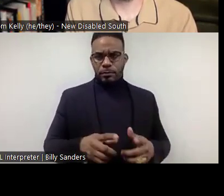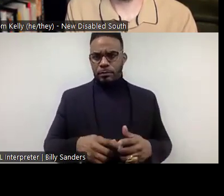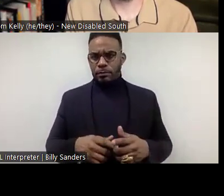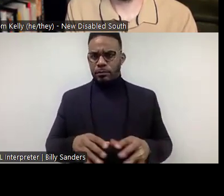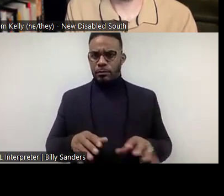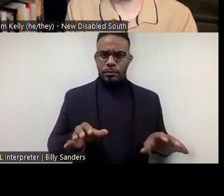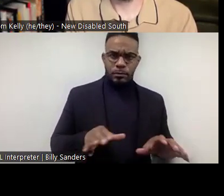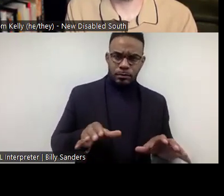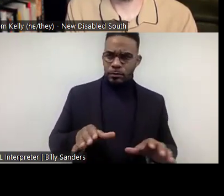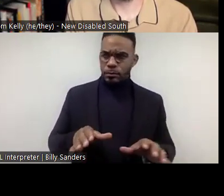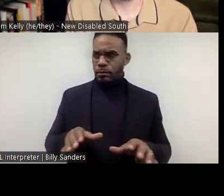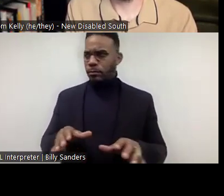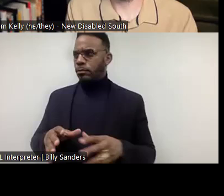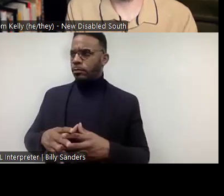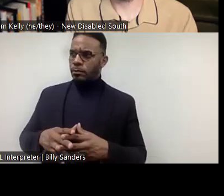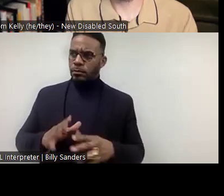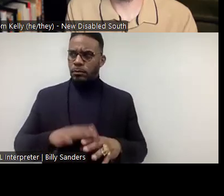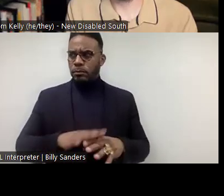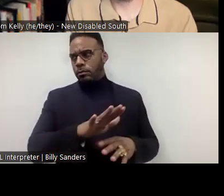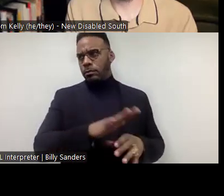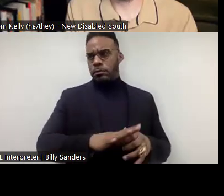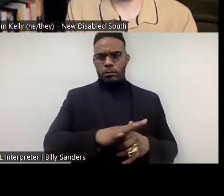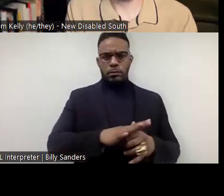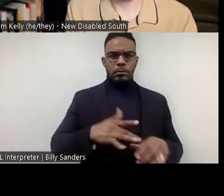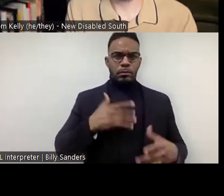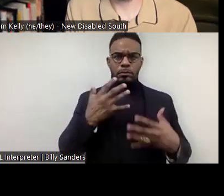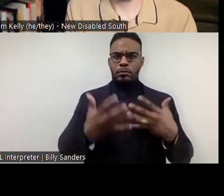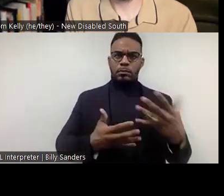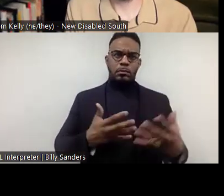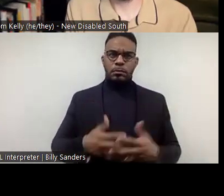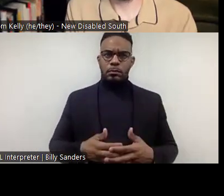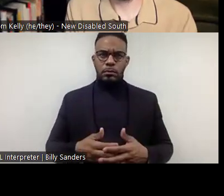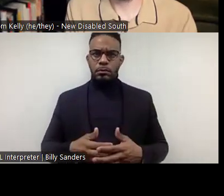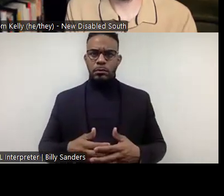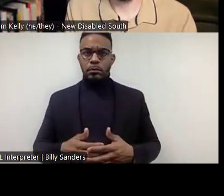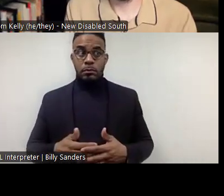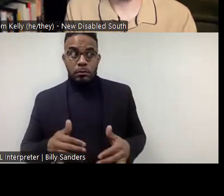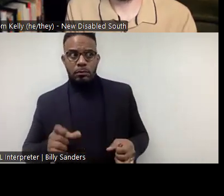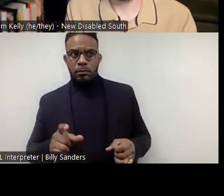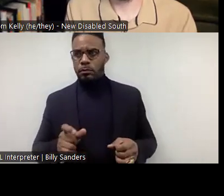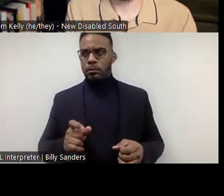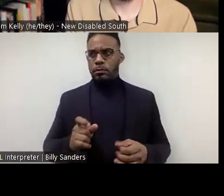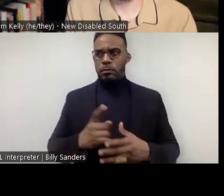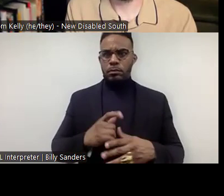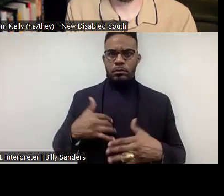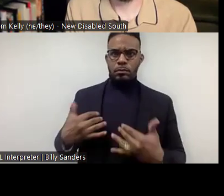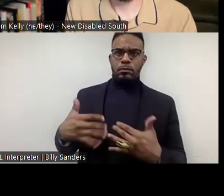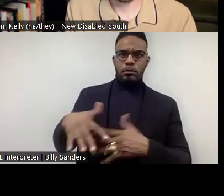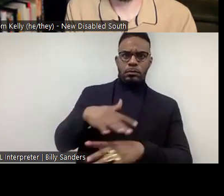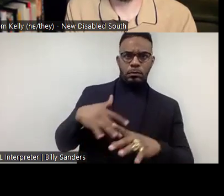to say their feelings, to act on their feelings.